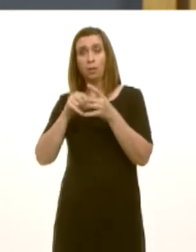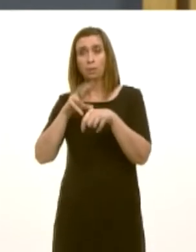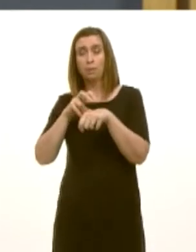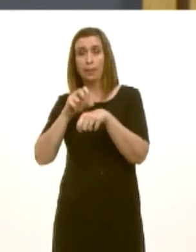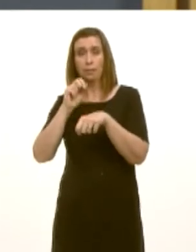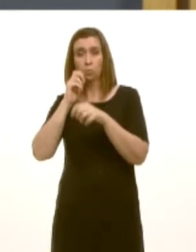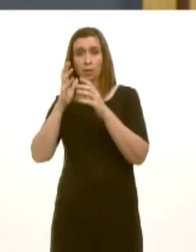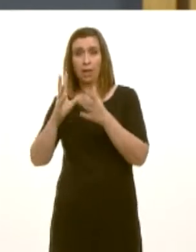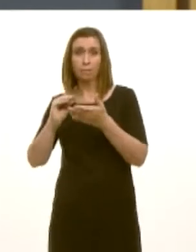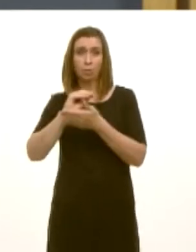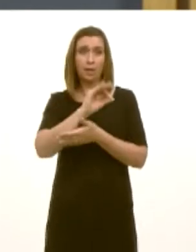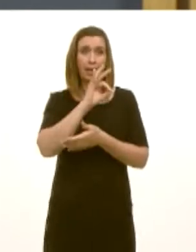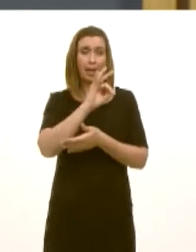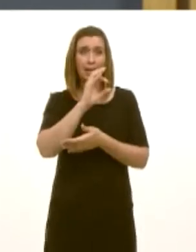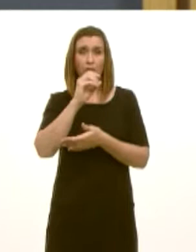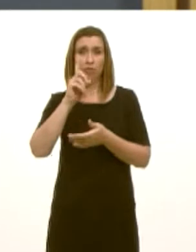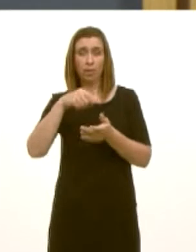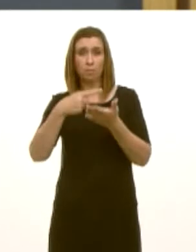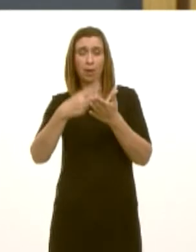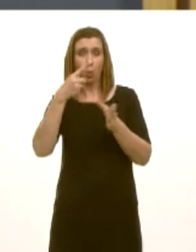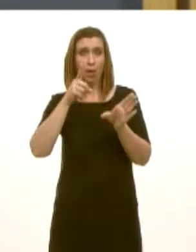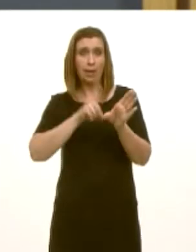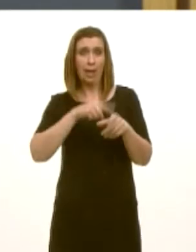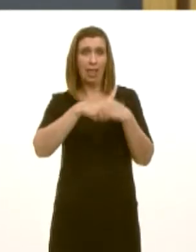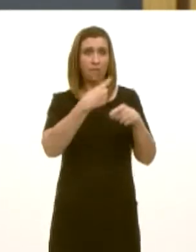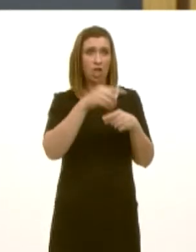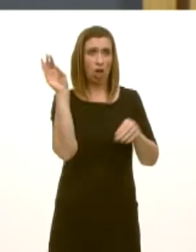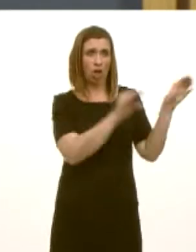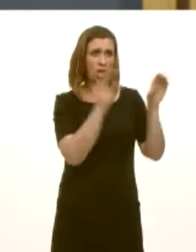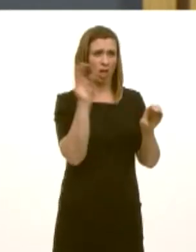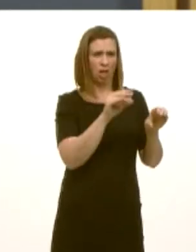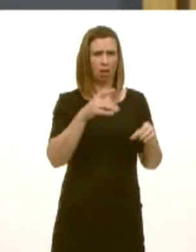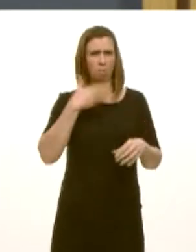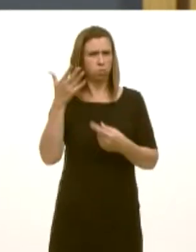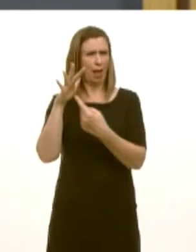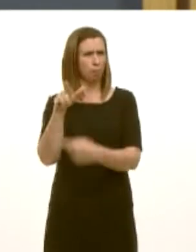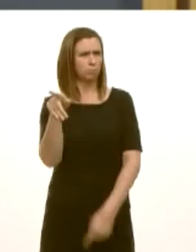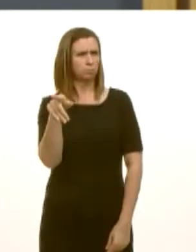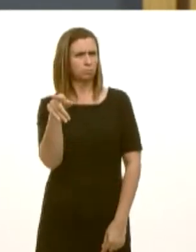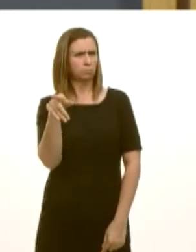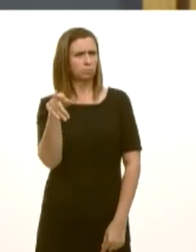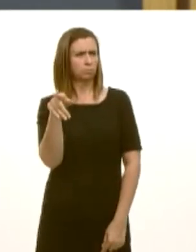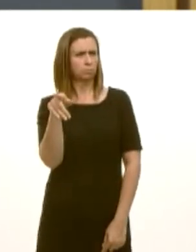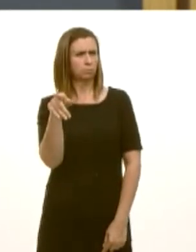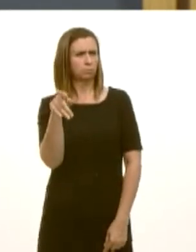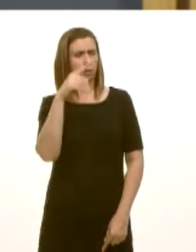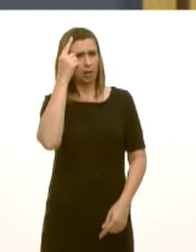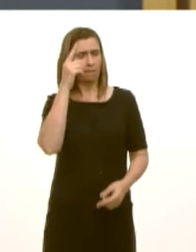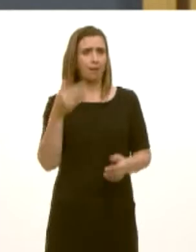per annumówith no helicopter there. But, if the police and crime commissioner was willing to pay an additional £300,000